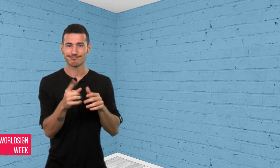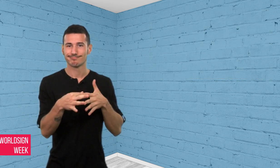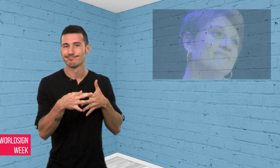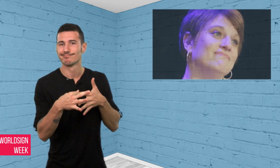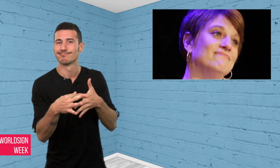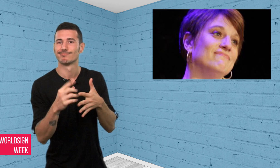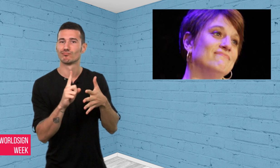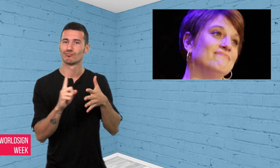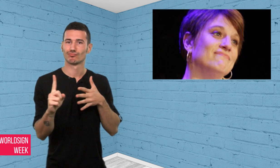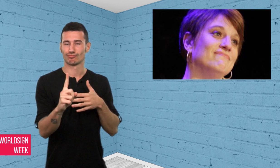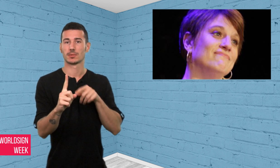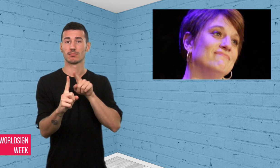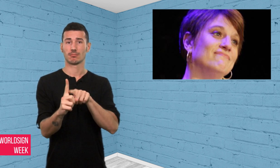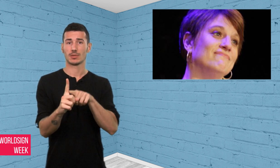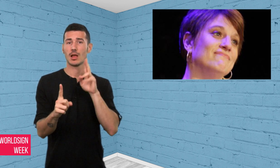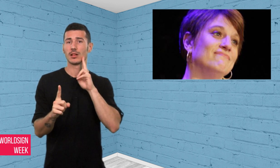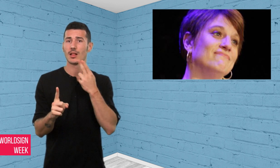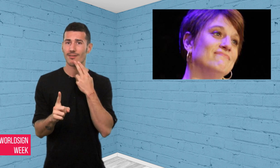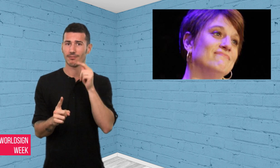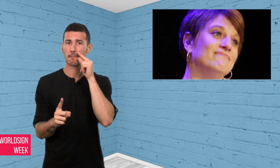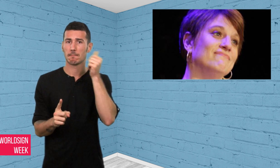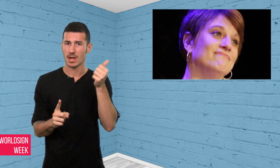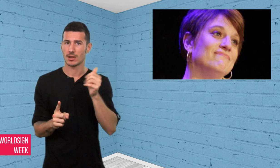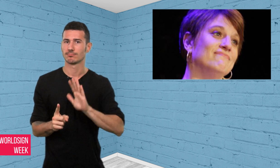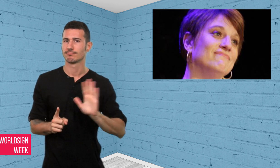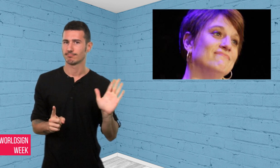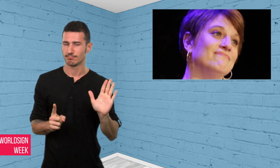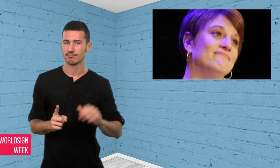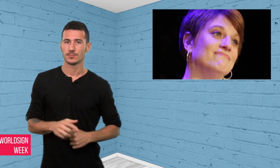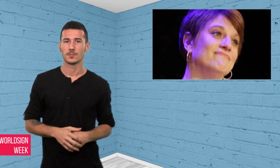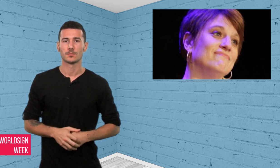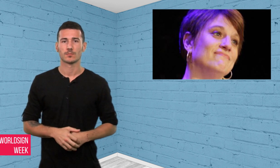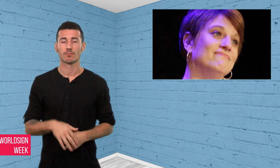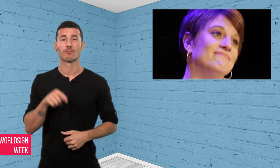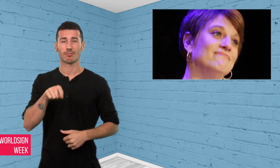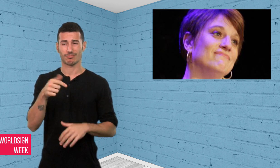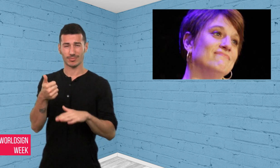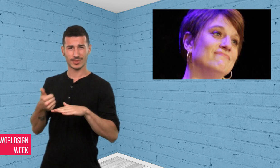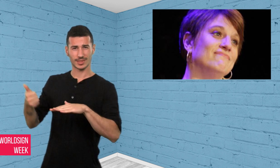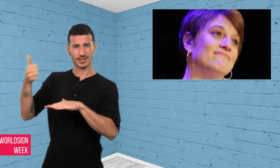be performed, the main character was always played